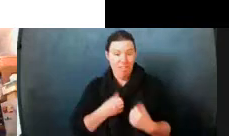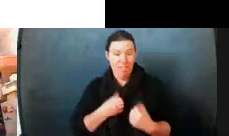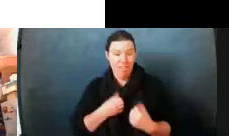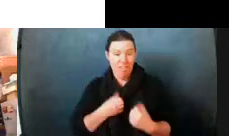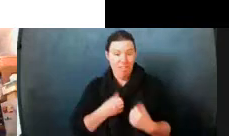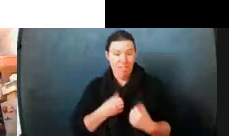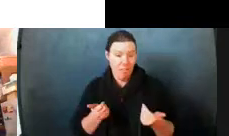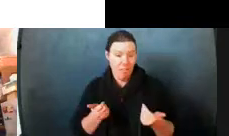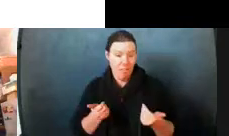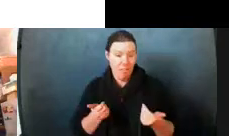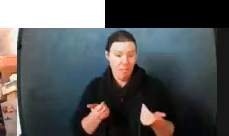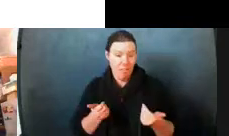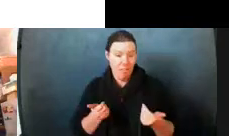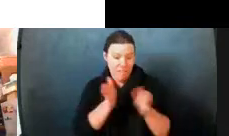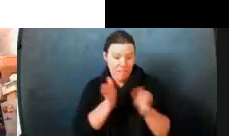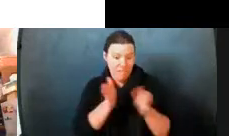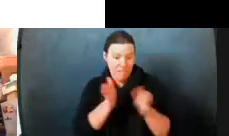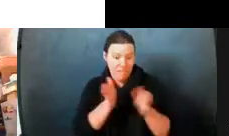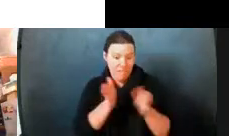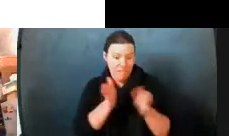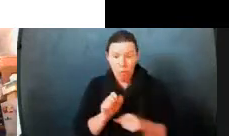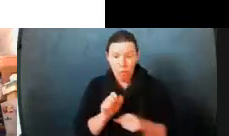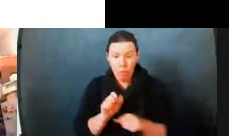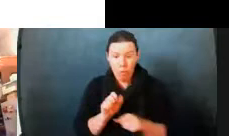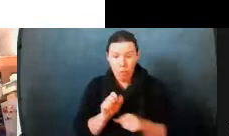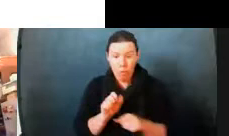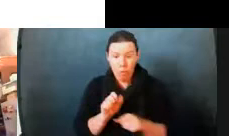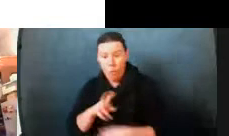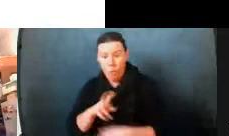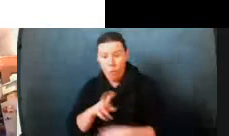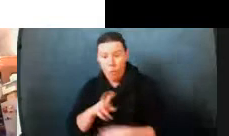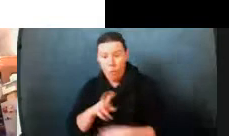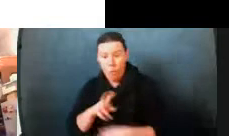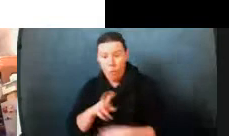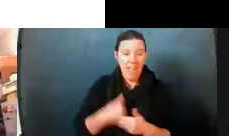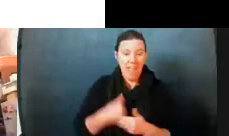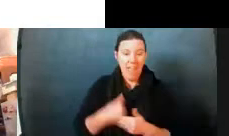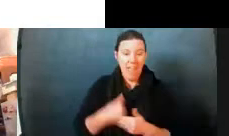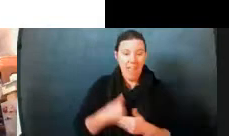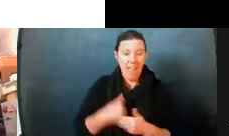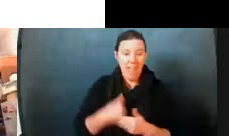I've been helpless to the rules and regulations for what, you know, I was tasked to do